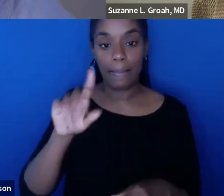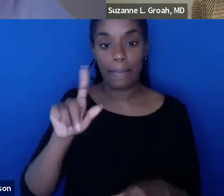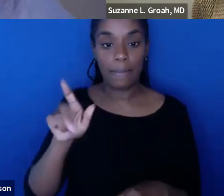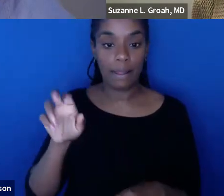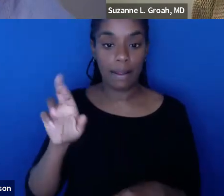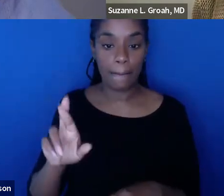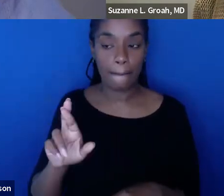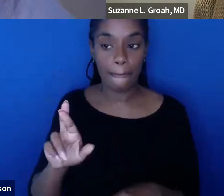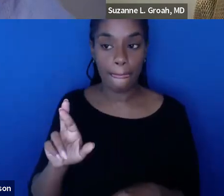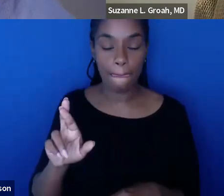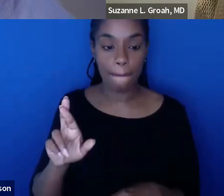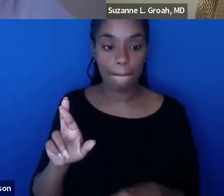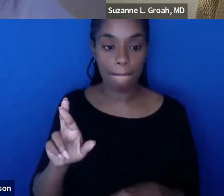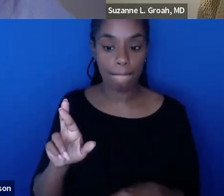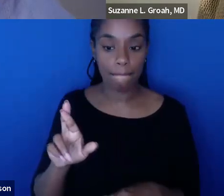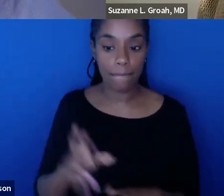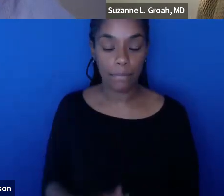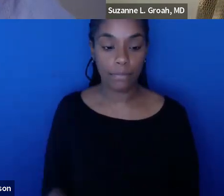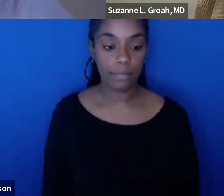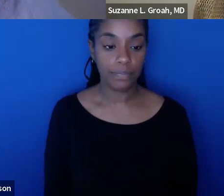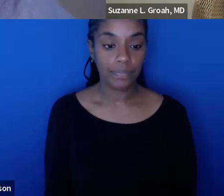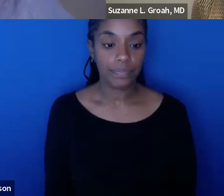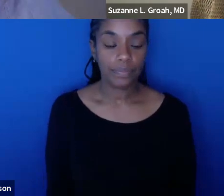So there's been a couple studies looking at kidney function tests and hearing